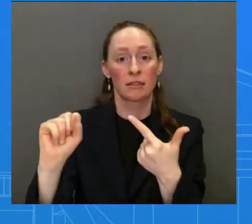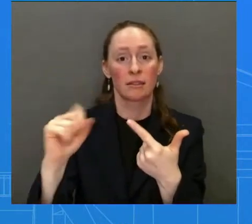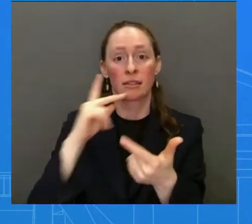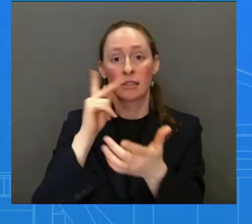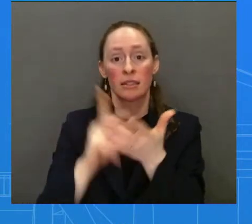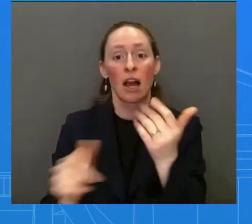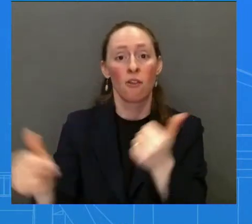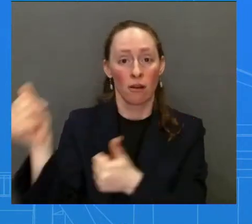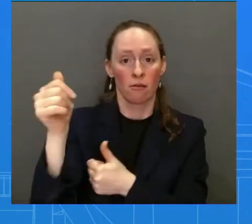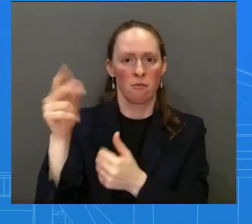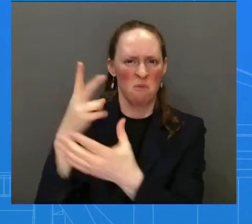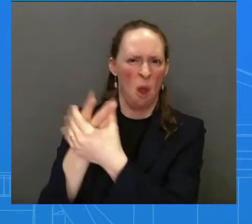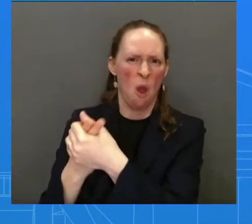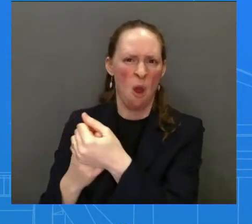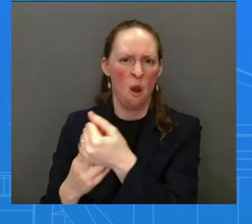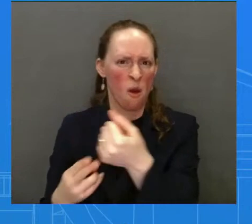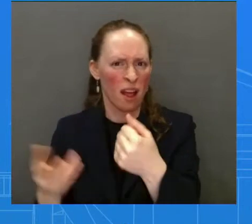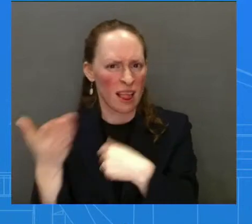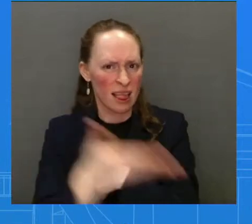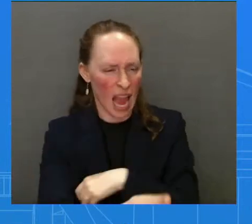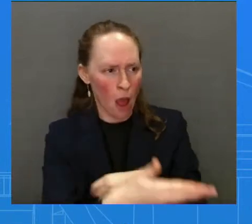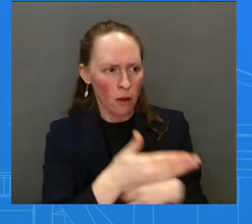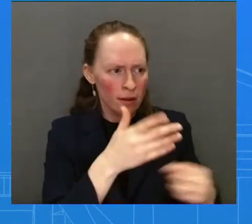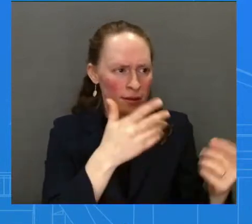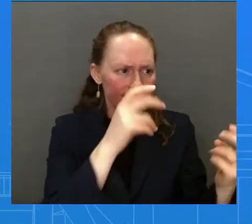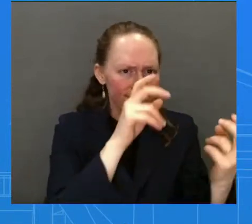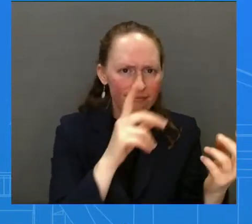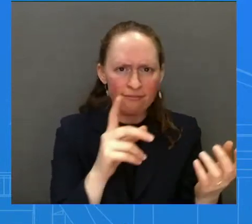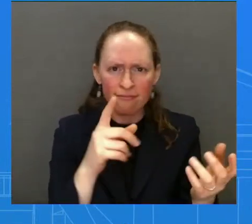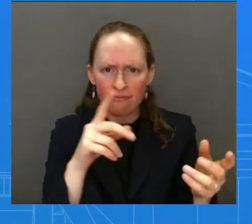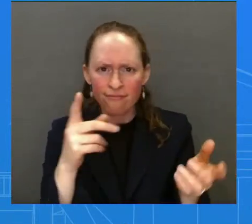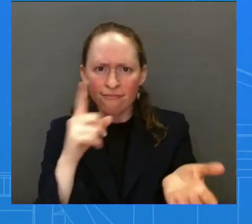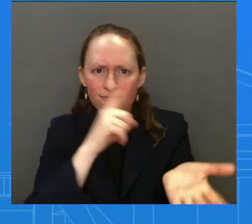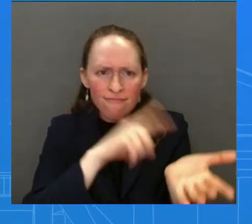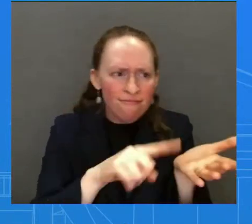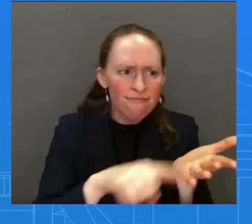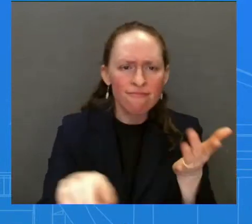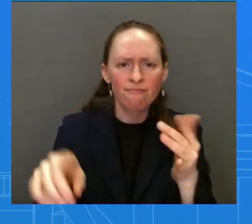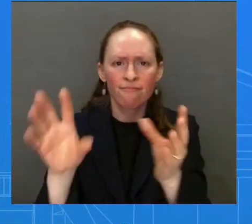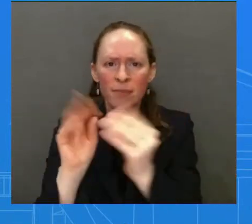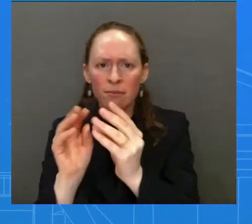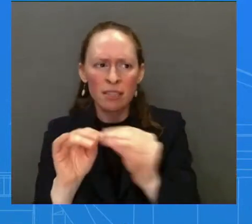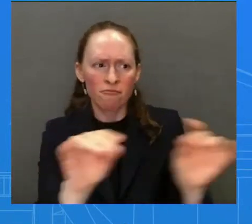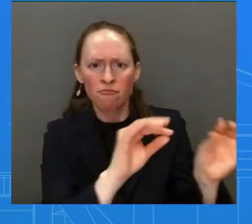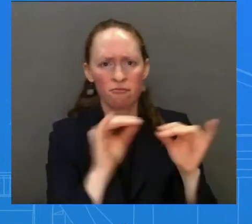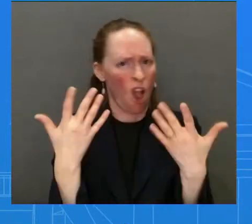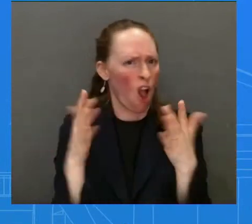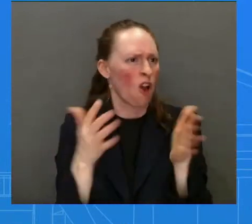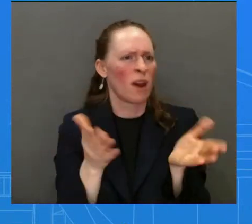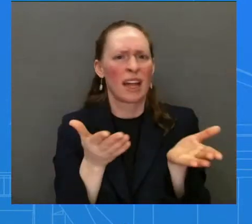And so the President, again, will continue to be -- to be updated as -- over the next couple of days.